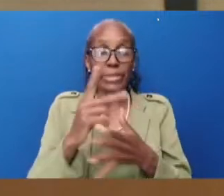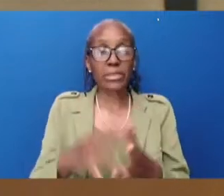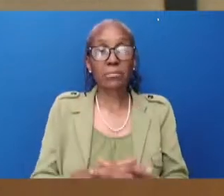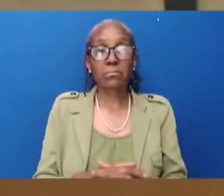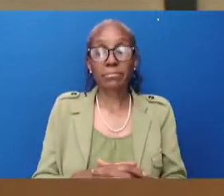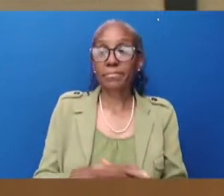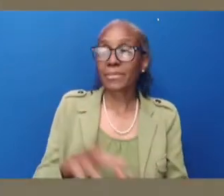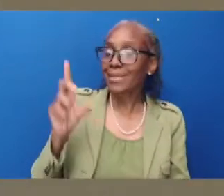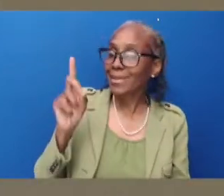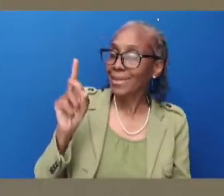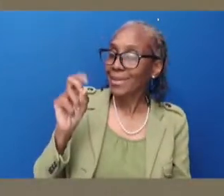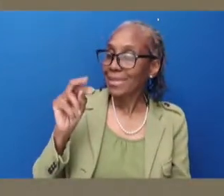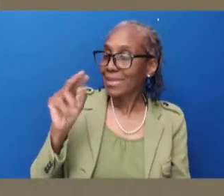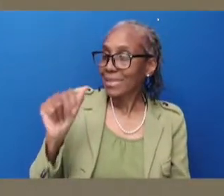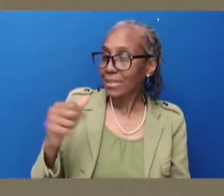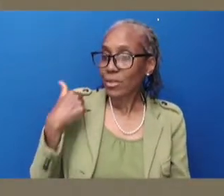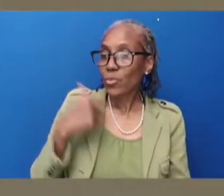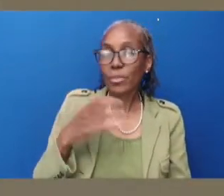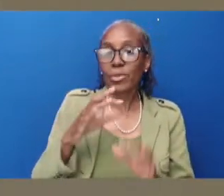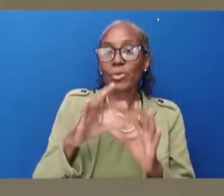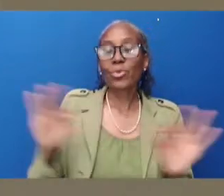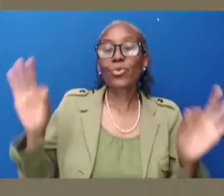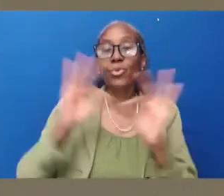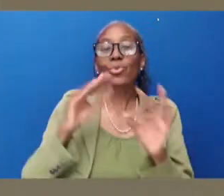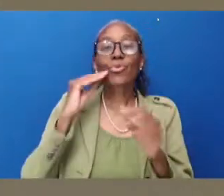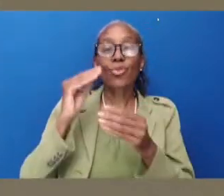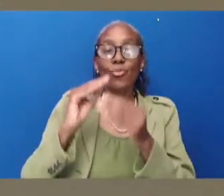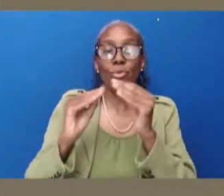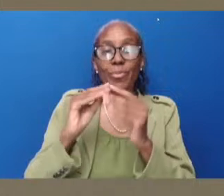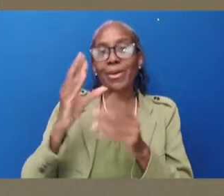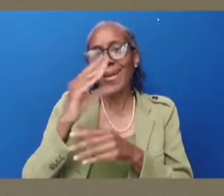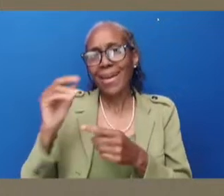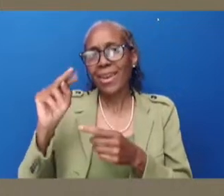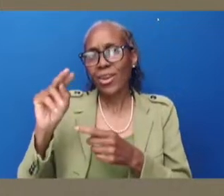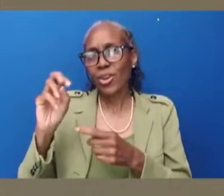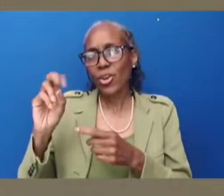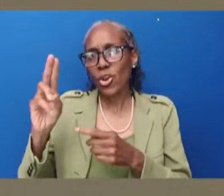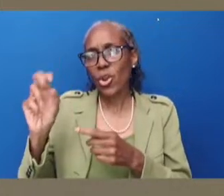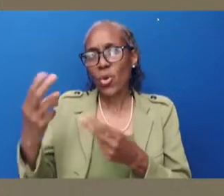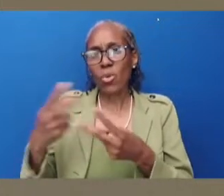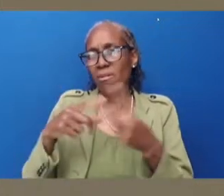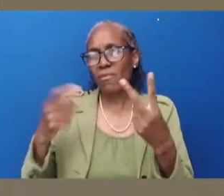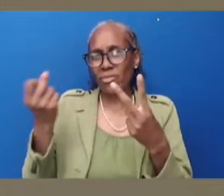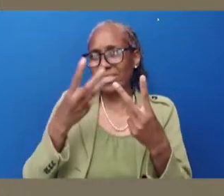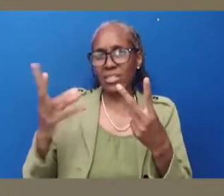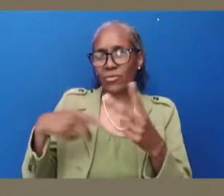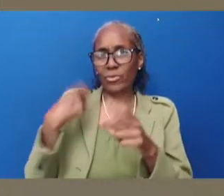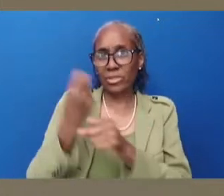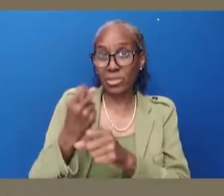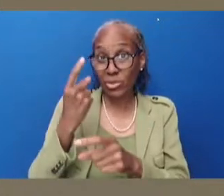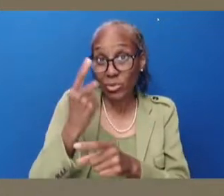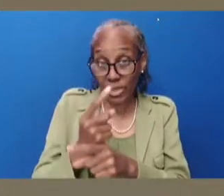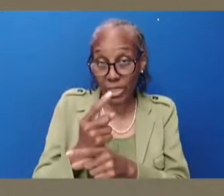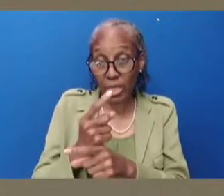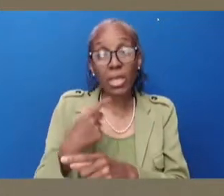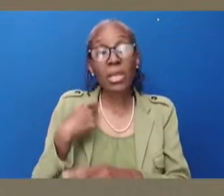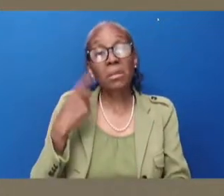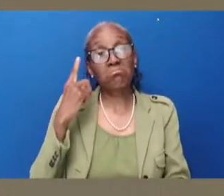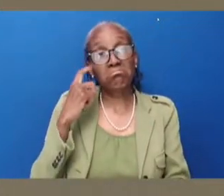FUNDS TO DO BOTH. TWO SEPARATE TYPES OF PRIORITIES.